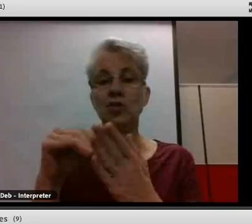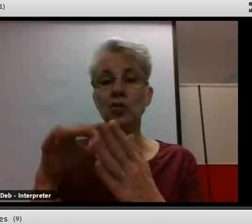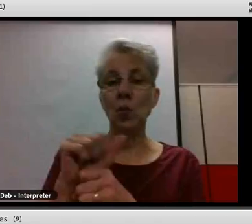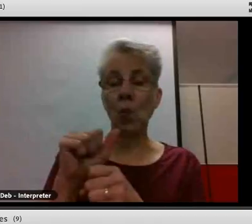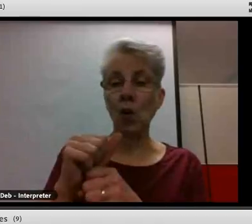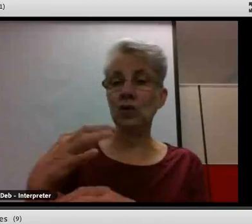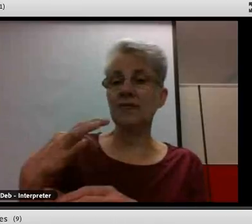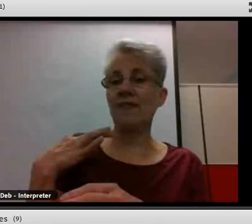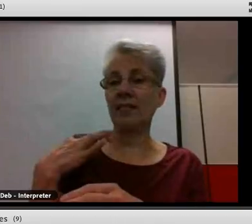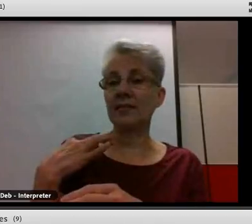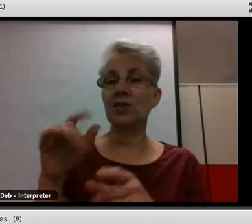Okay.